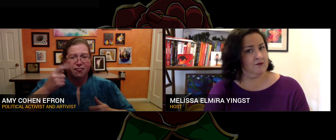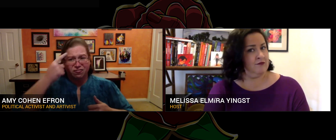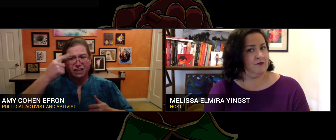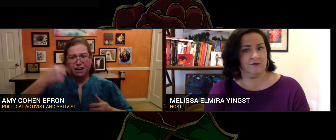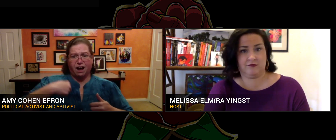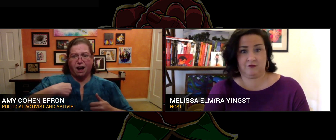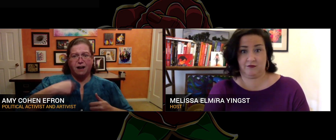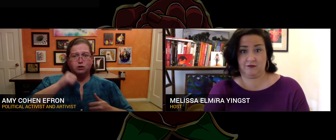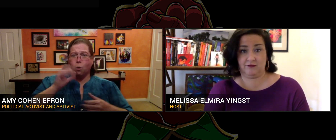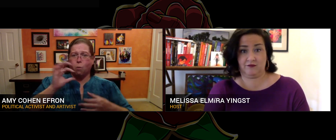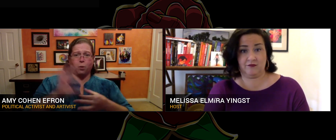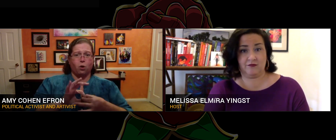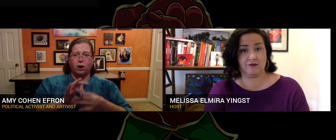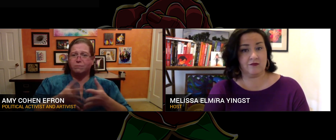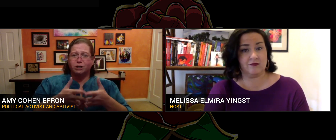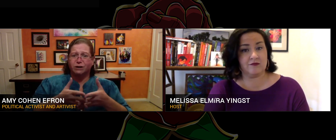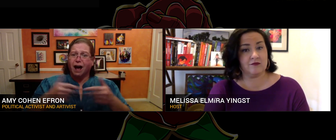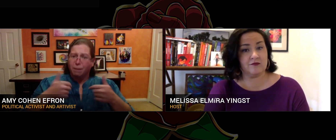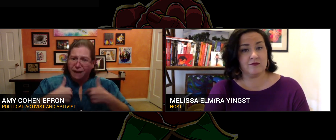you may feel we don't belong to America.